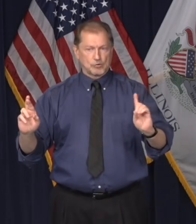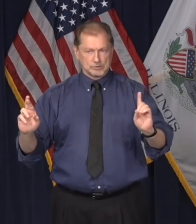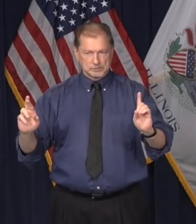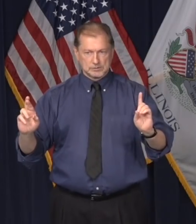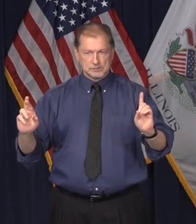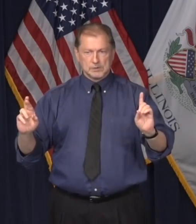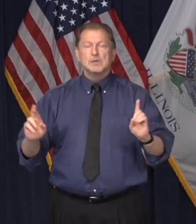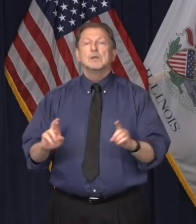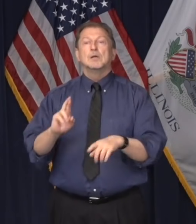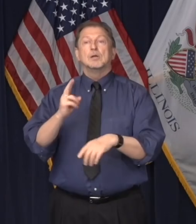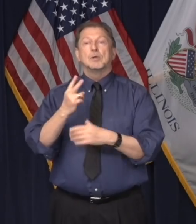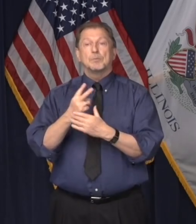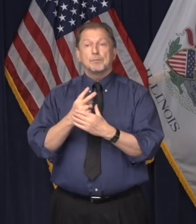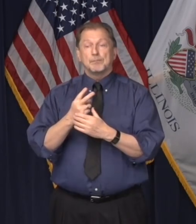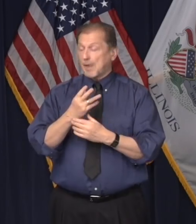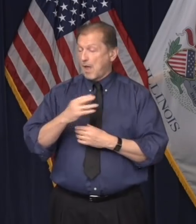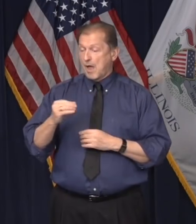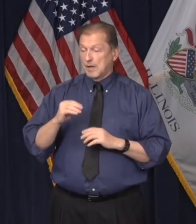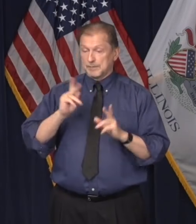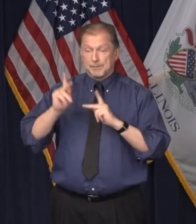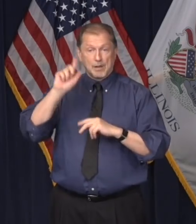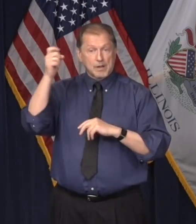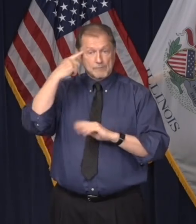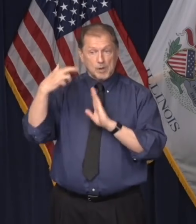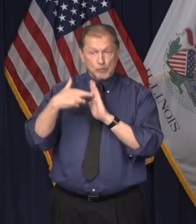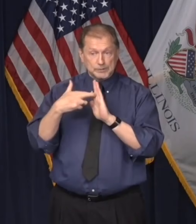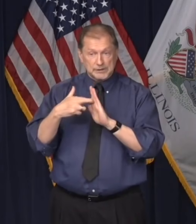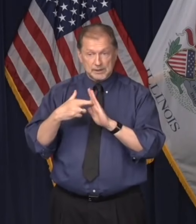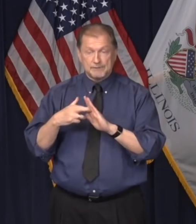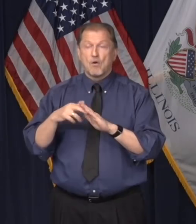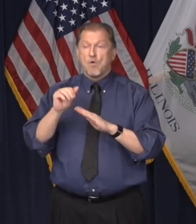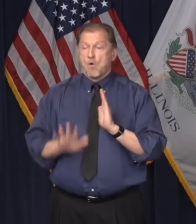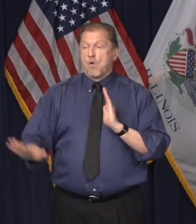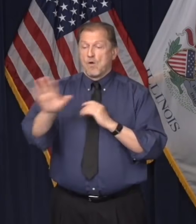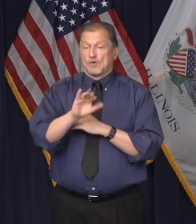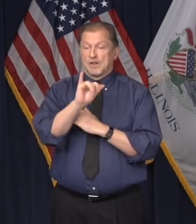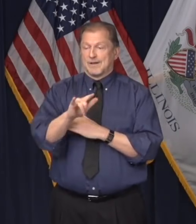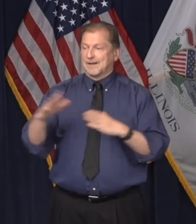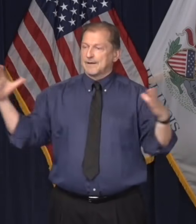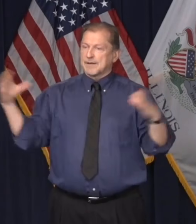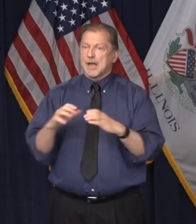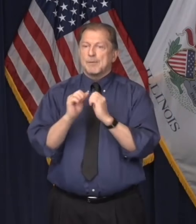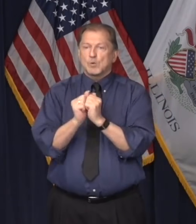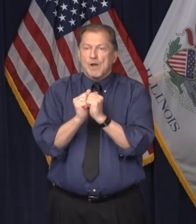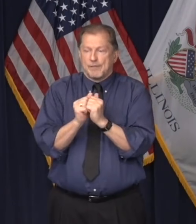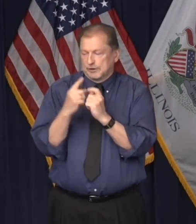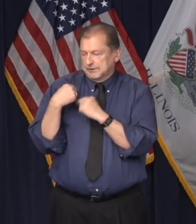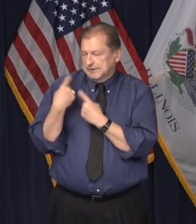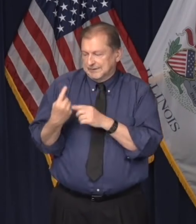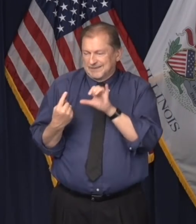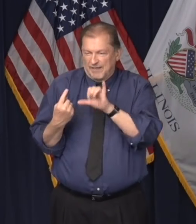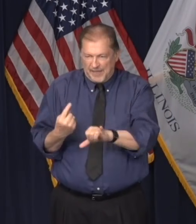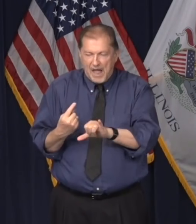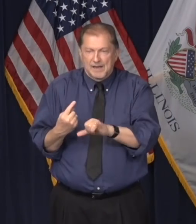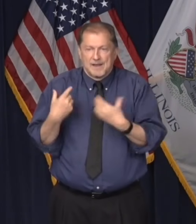THAT REPUBLICANS AND DEMOCRATS ALIKE, PUBLIC SERVANTS FROM ALL CORNERS OF ILLINOIS HAVE COME TOGETHER SINCE THE EARLIEST DAYS